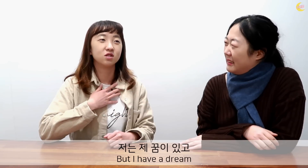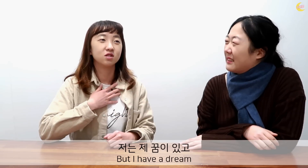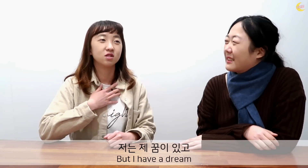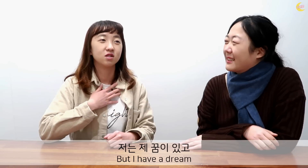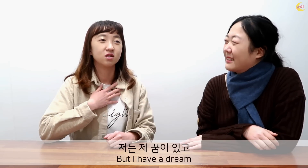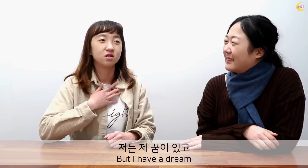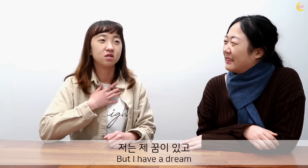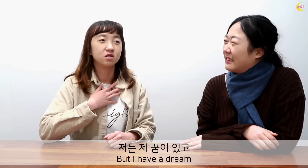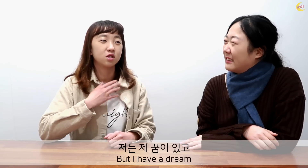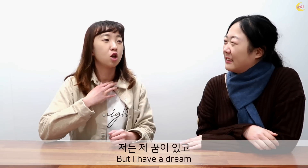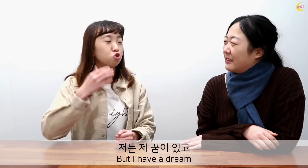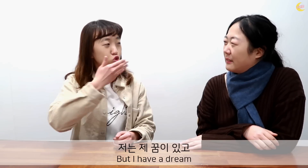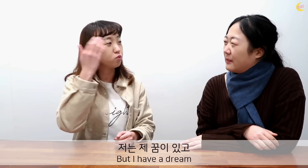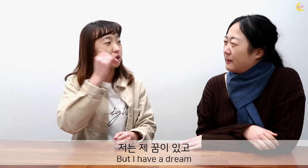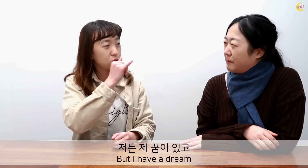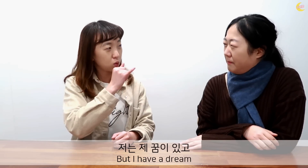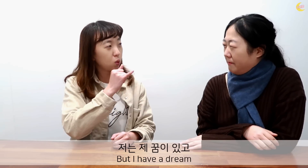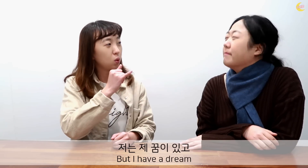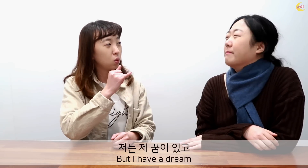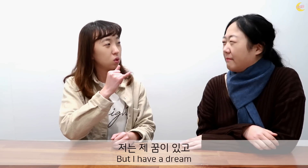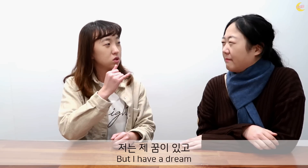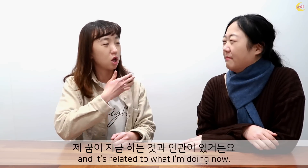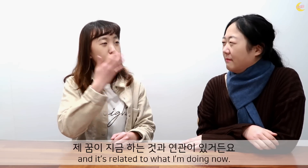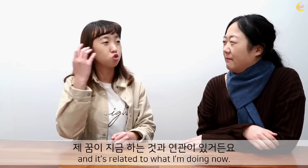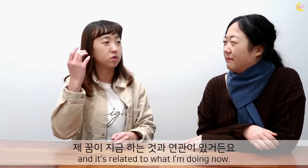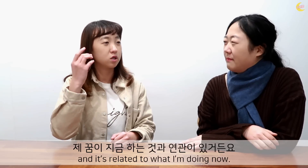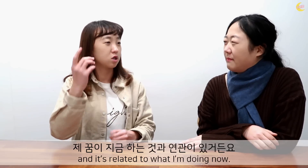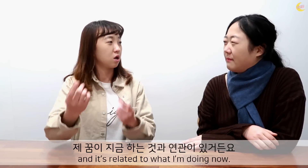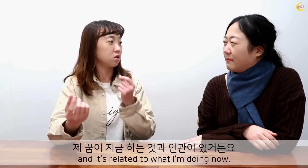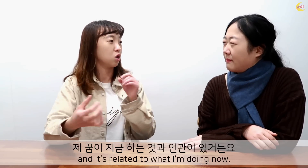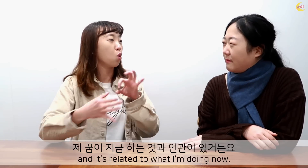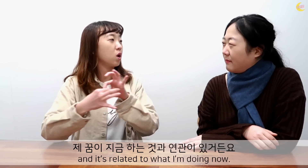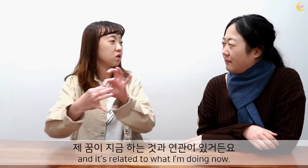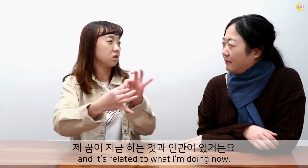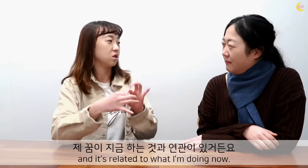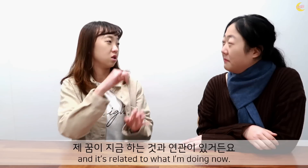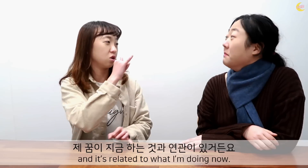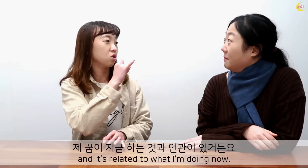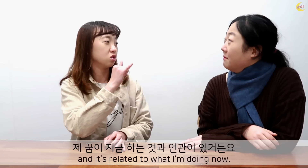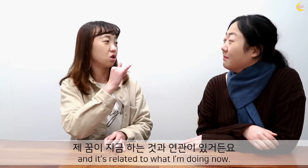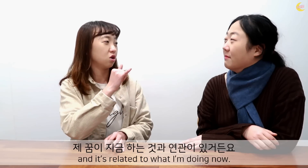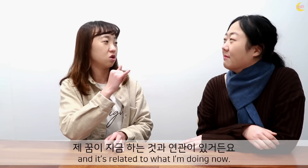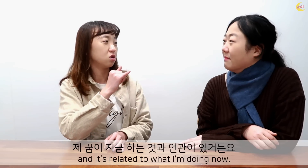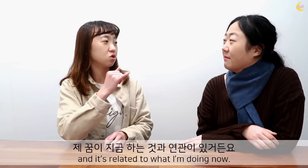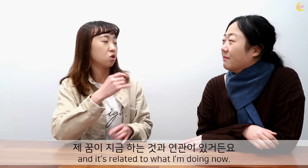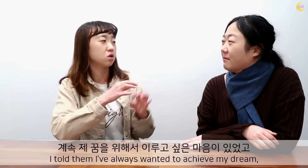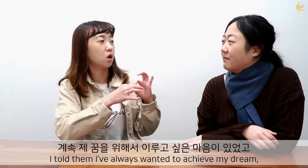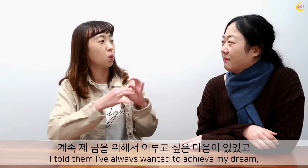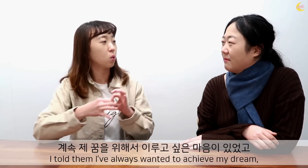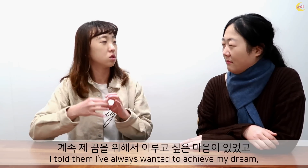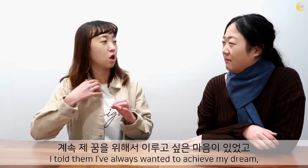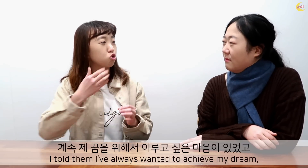But I have a dream and it’s related to what I’m doing now.